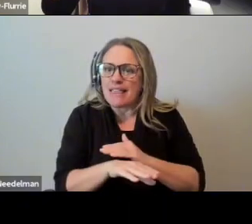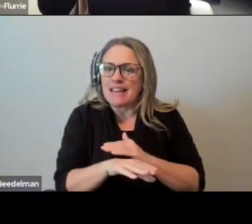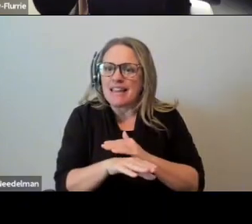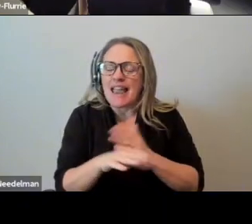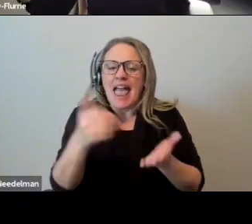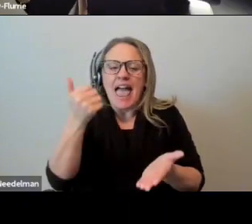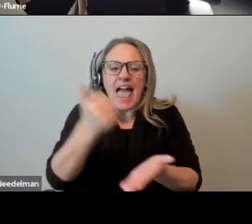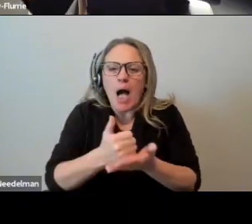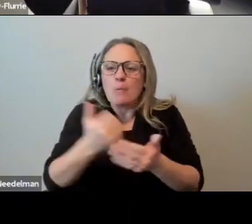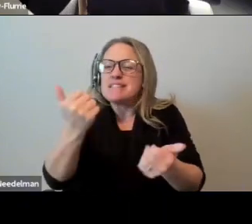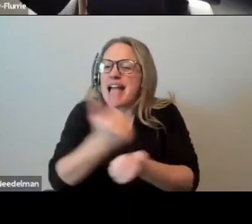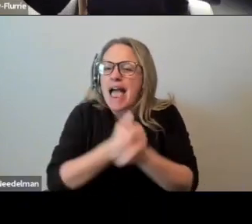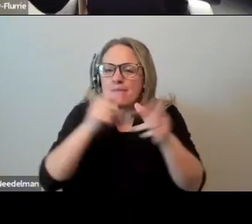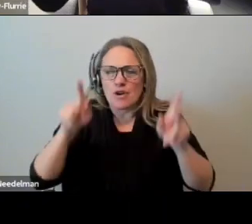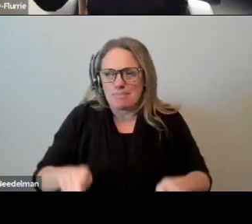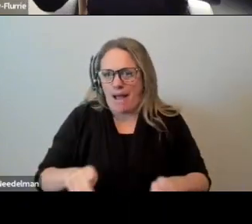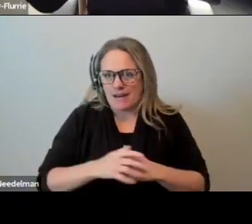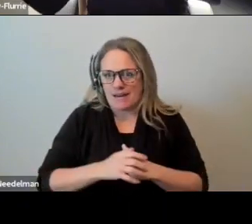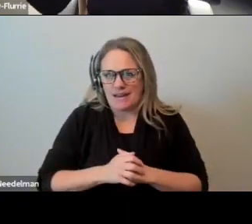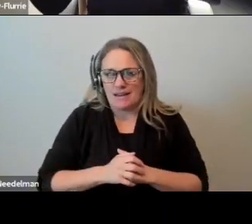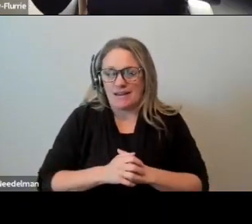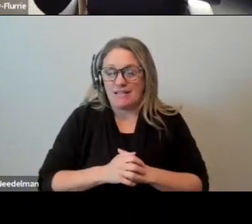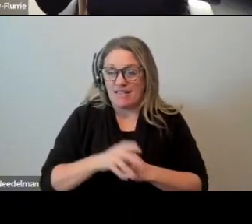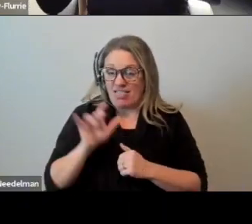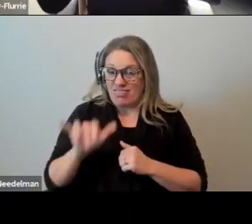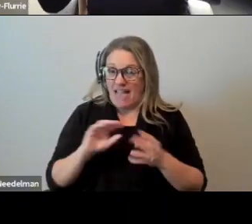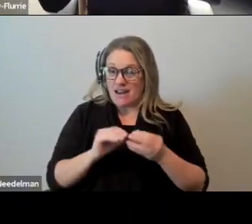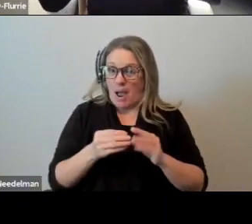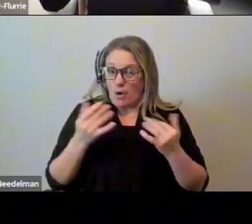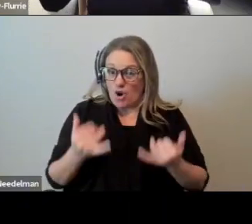Where's that number today? Well, Forrester did an analysis